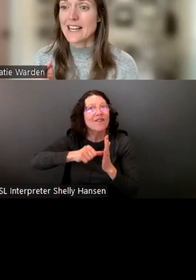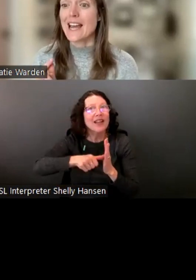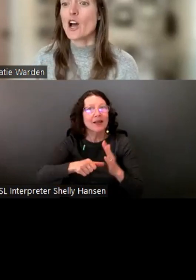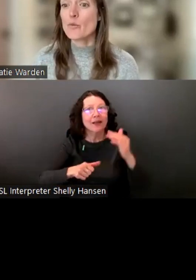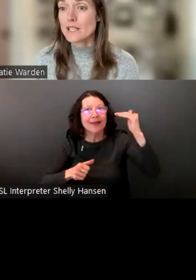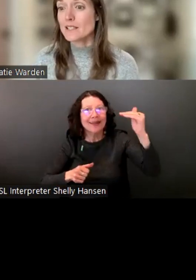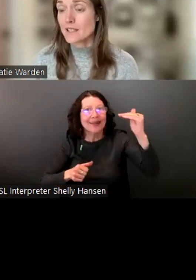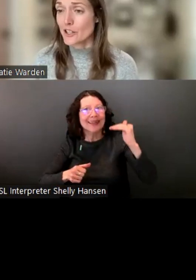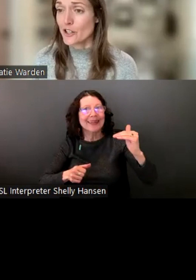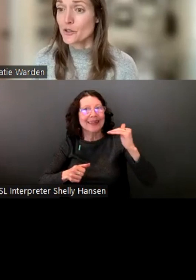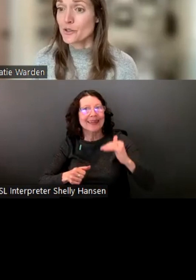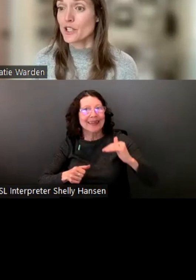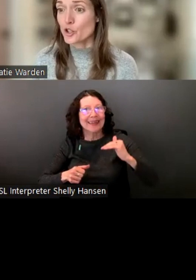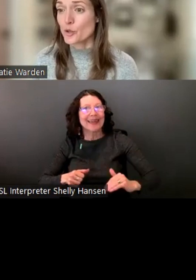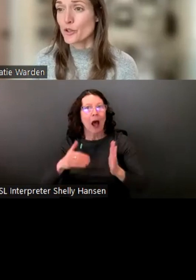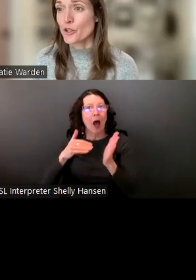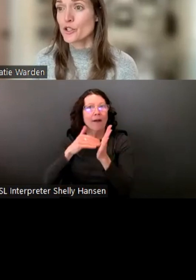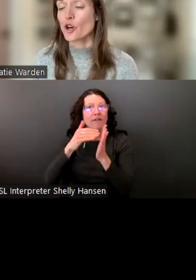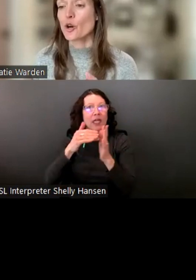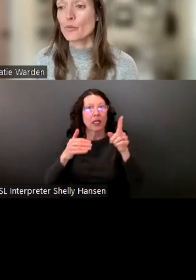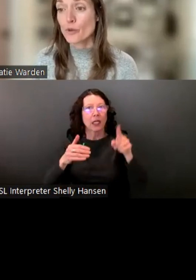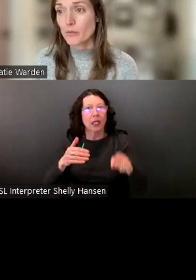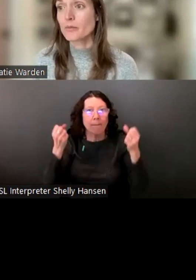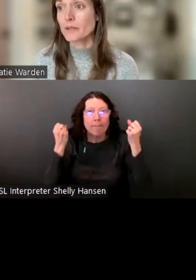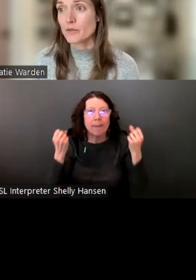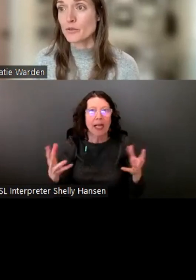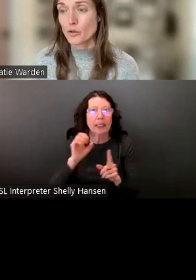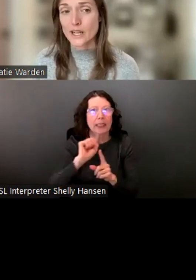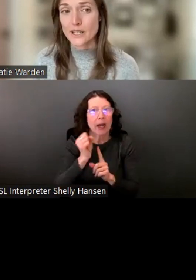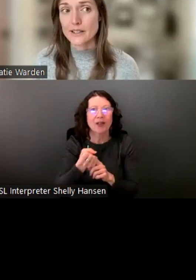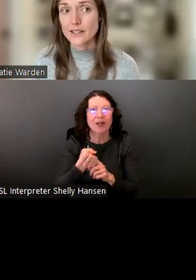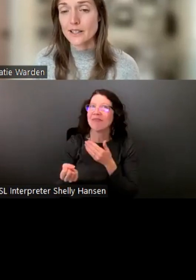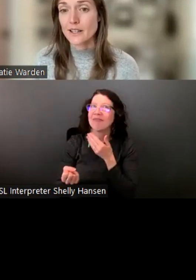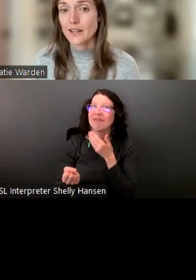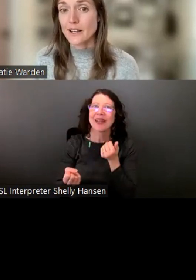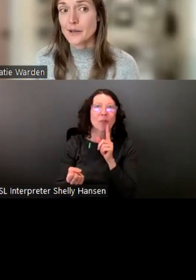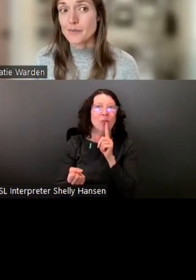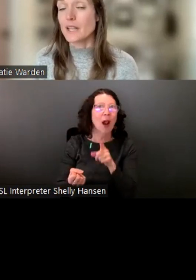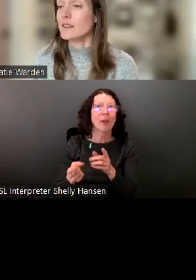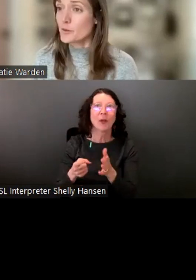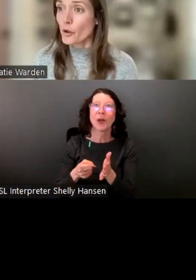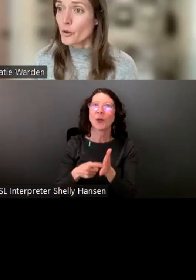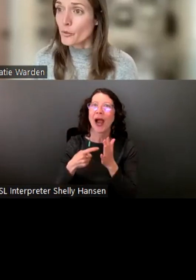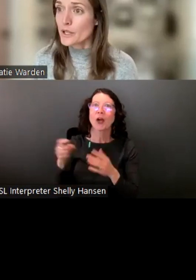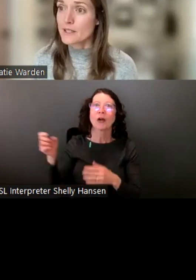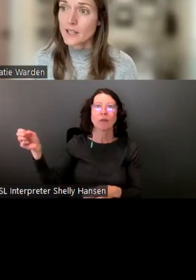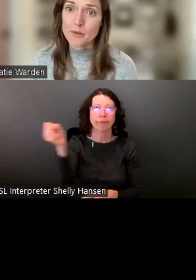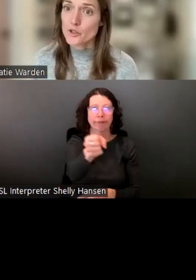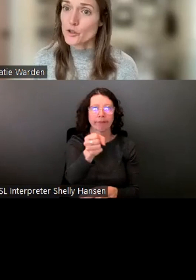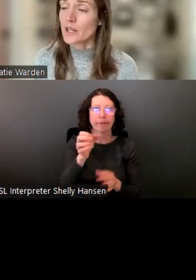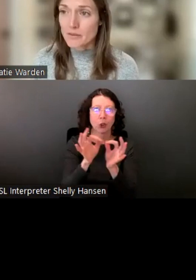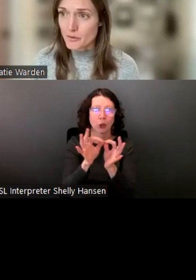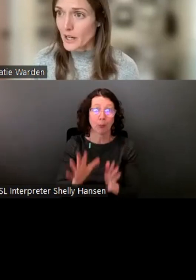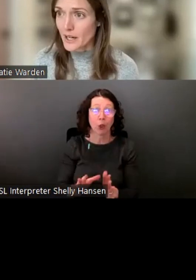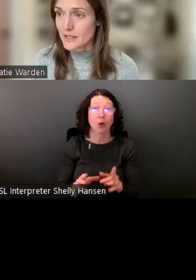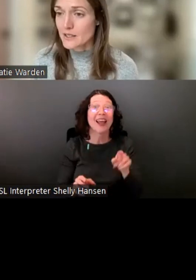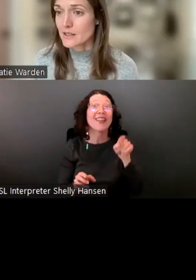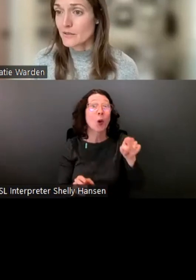and how many scenarios interpreters are probably required. And these bullet points come directly from guidance